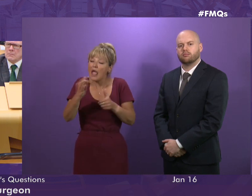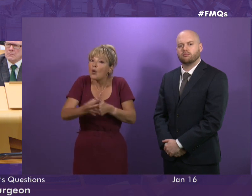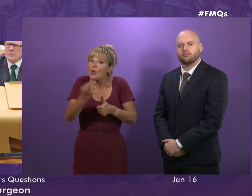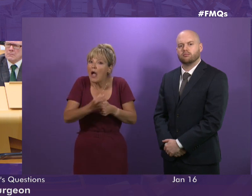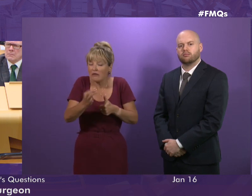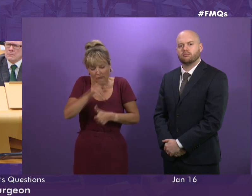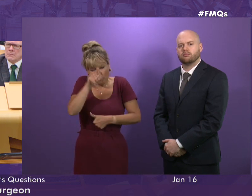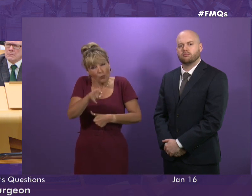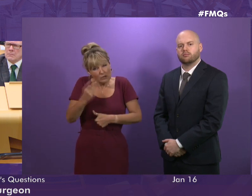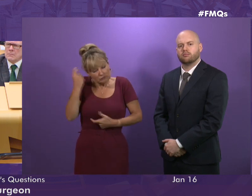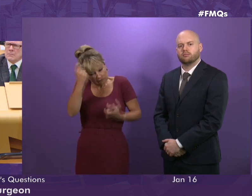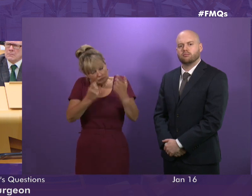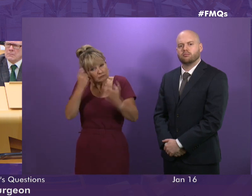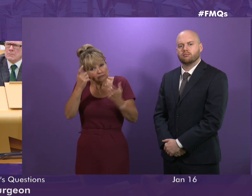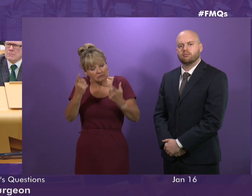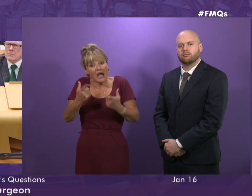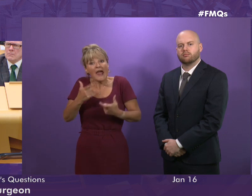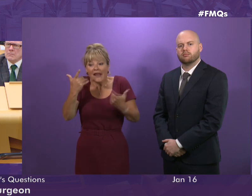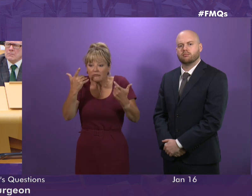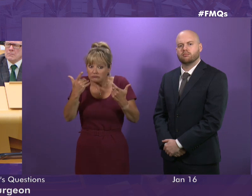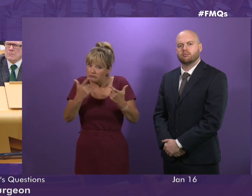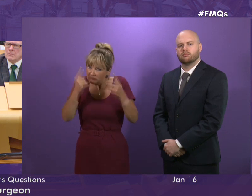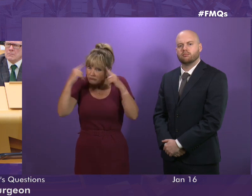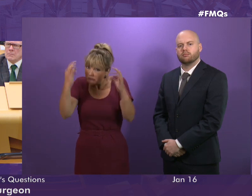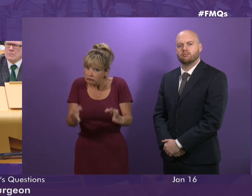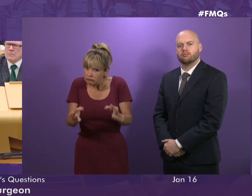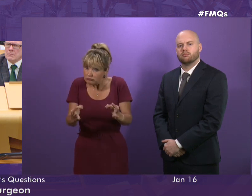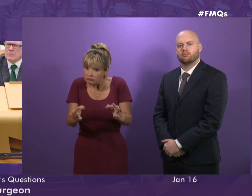out. In some cases, of course, public inquiries are instructed.